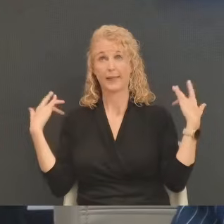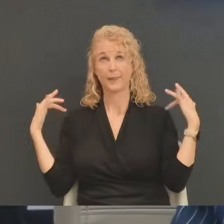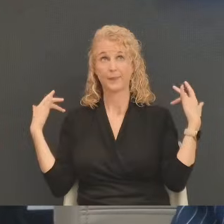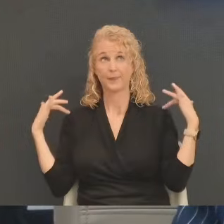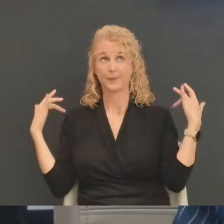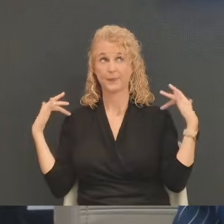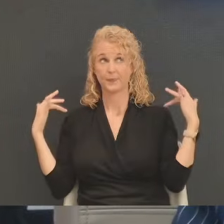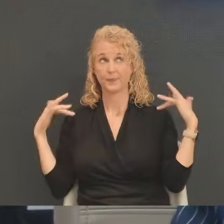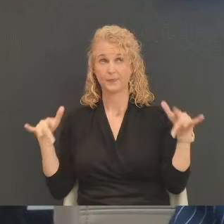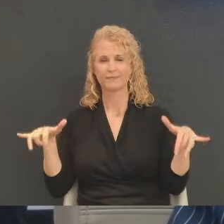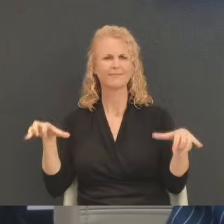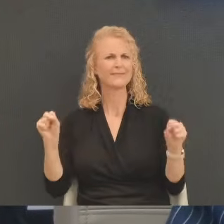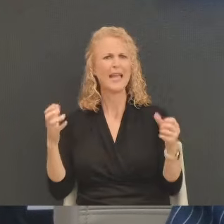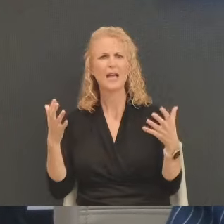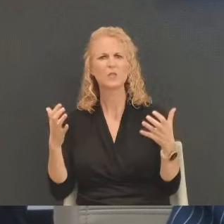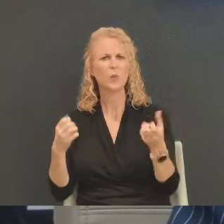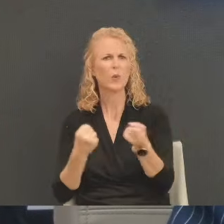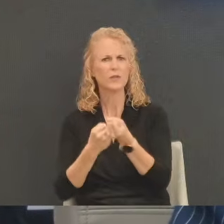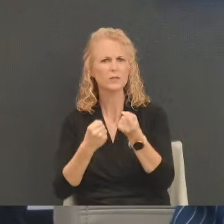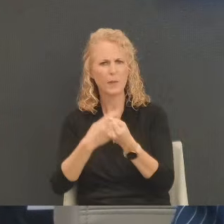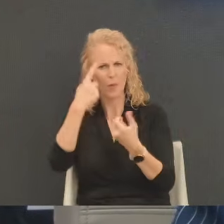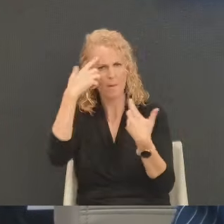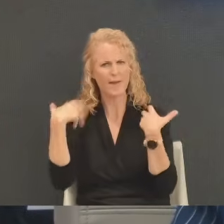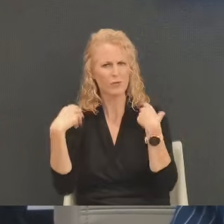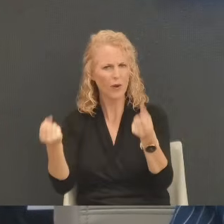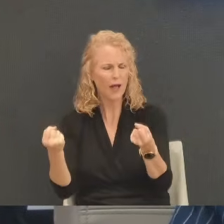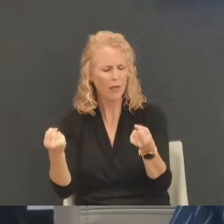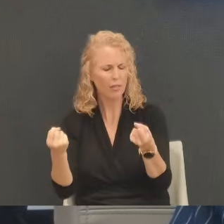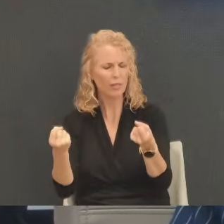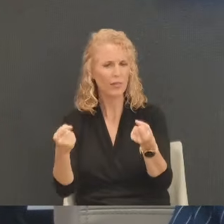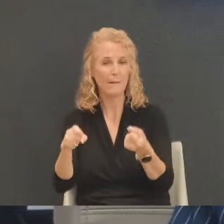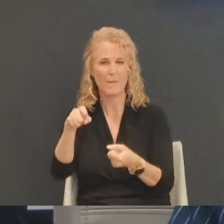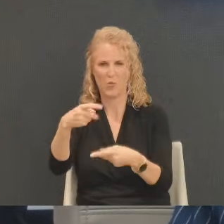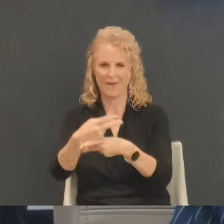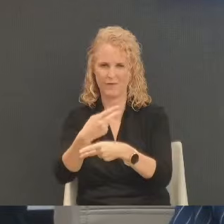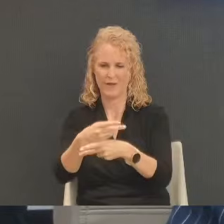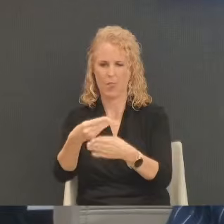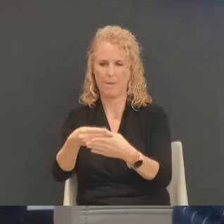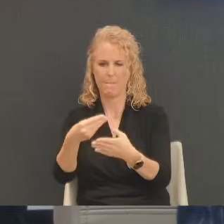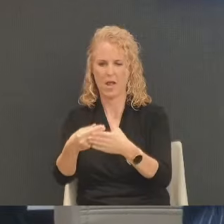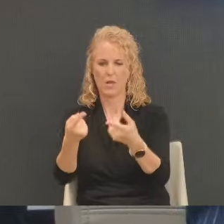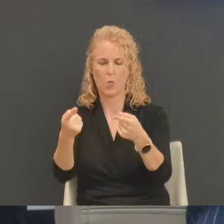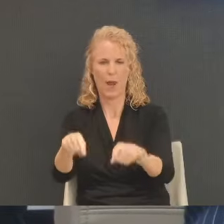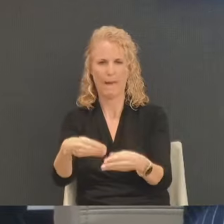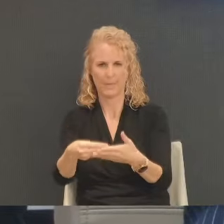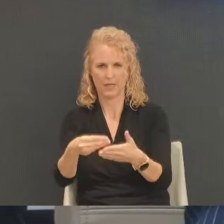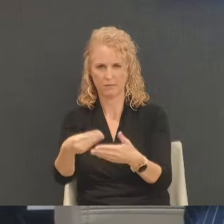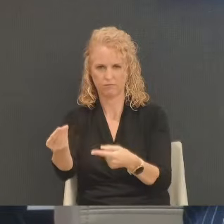for fighting mental health, but now we got to get down to the money. So, that's what I wanted to let